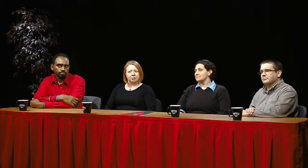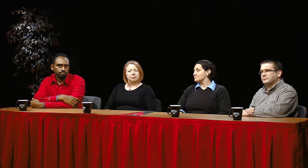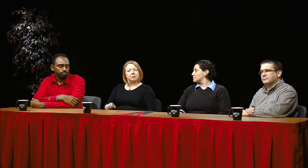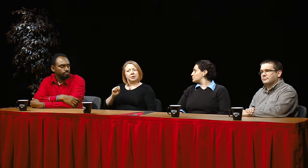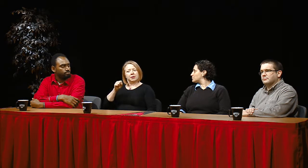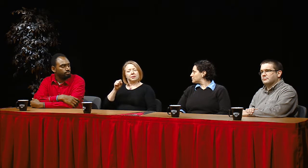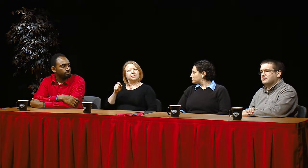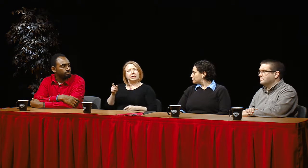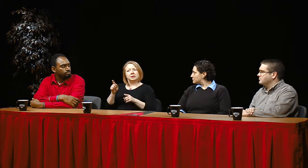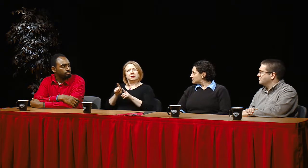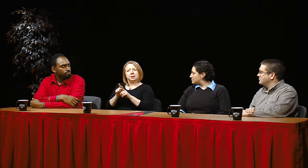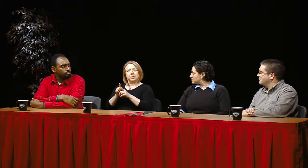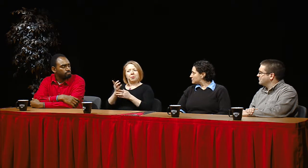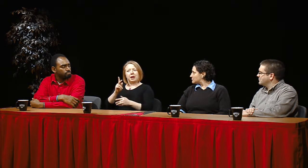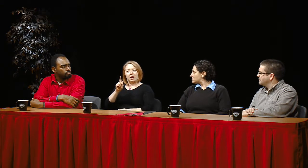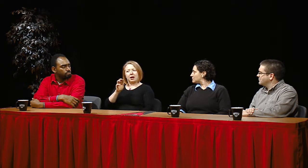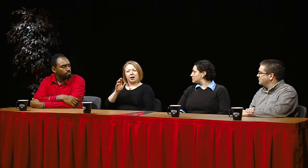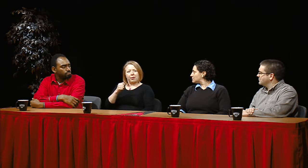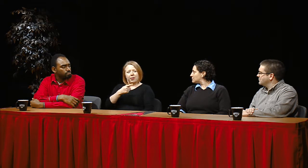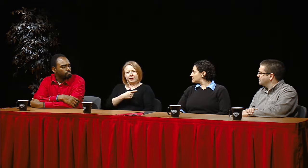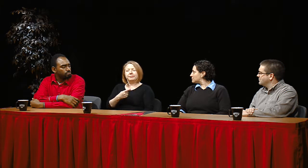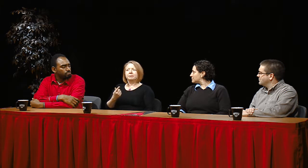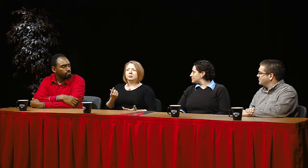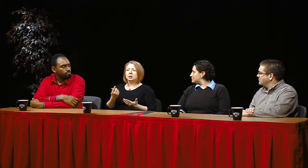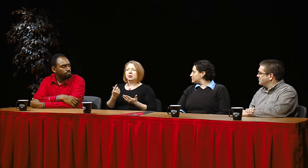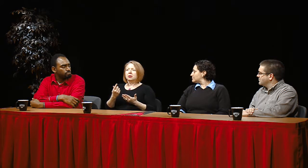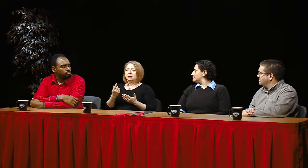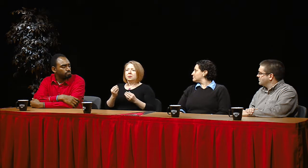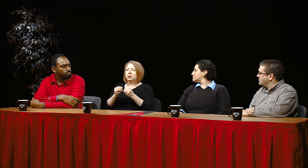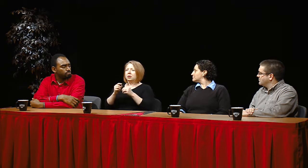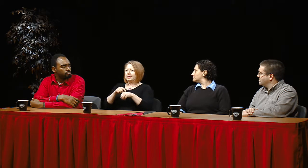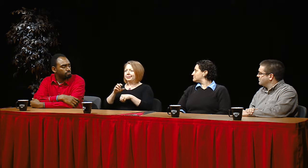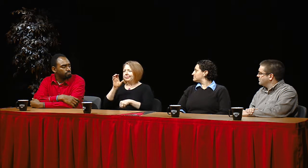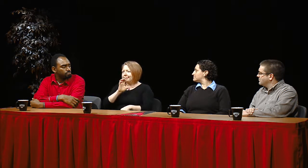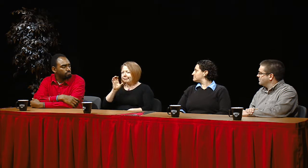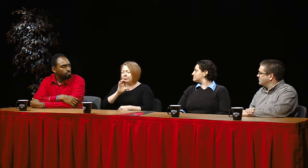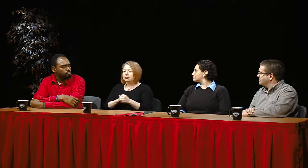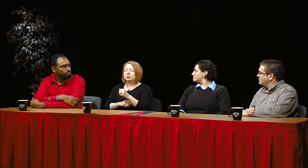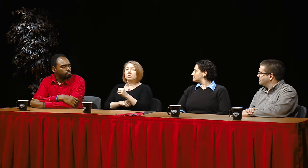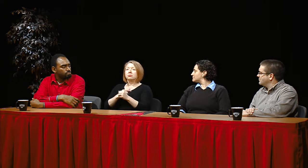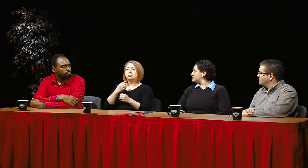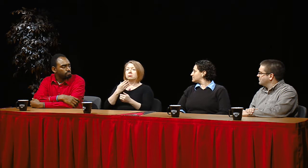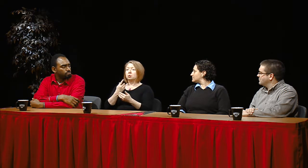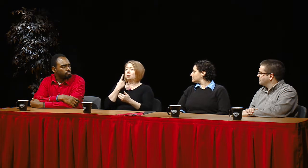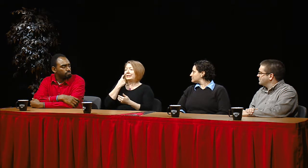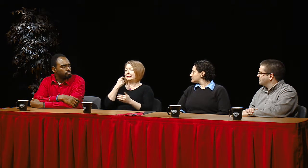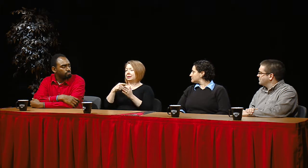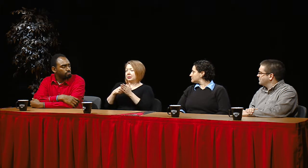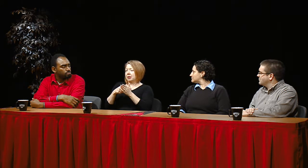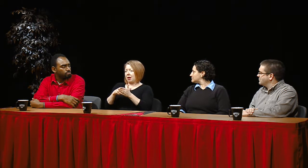and that information was coming to me before those captions actually showed up. And so, since then, I have --